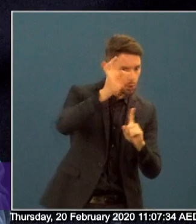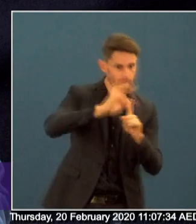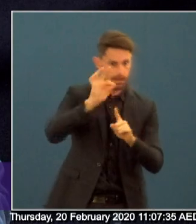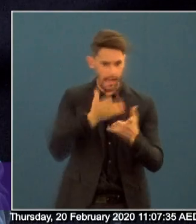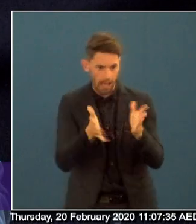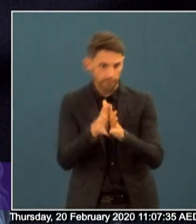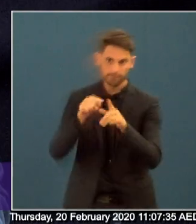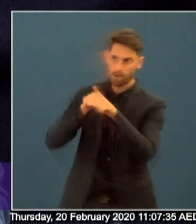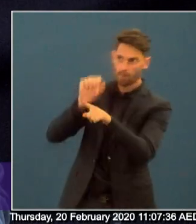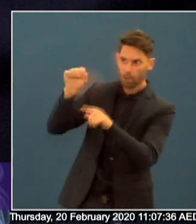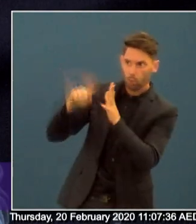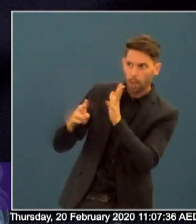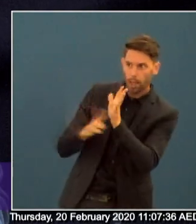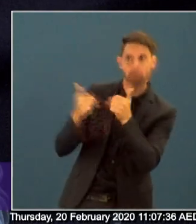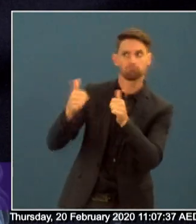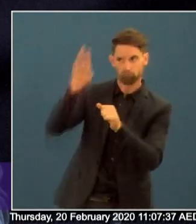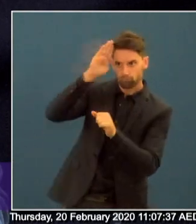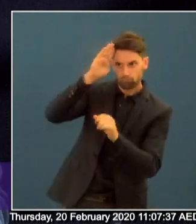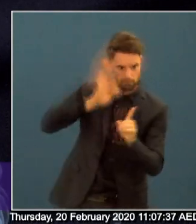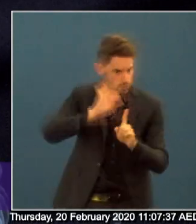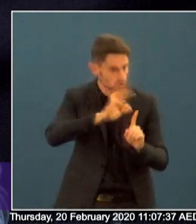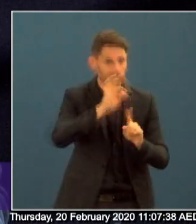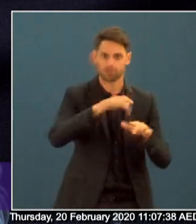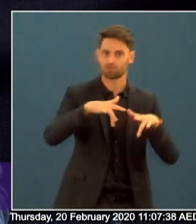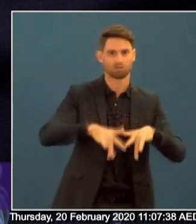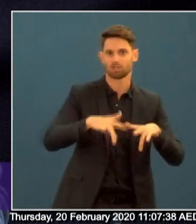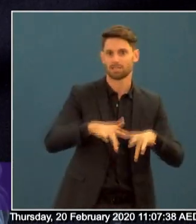Simply, I think, at the coalface there's a lack of awareness